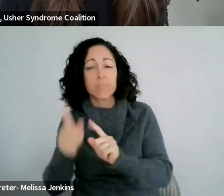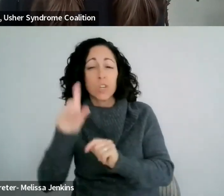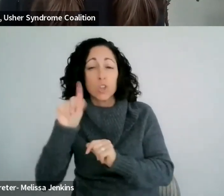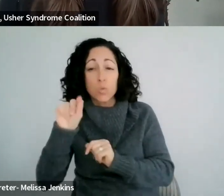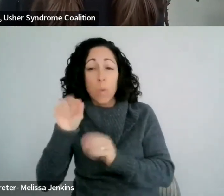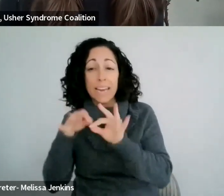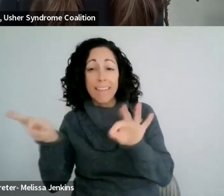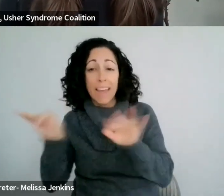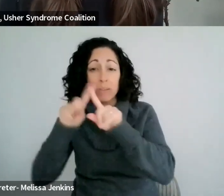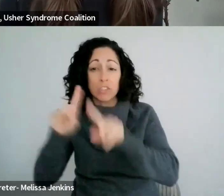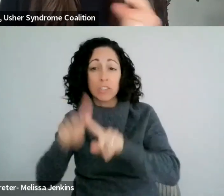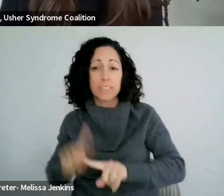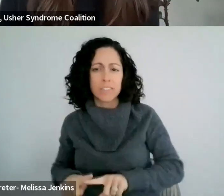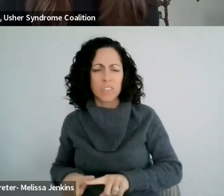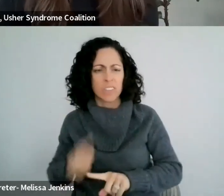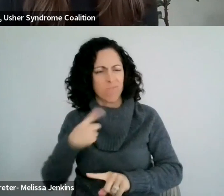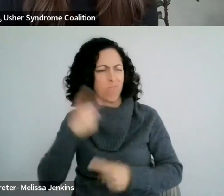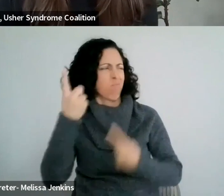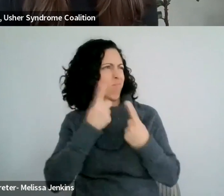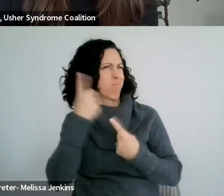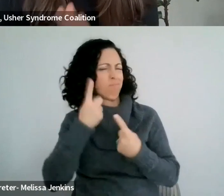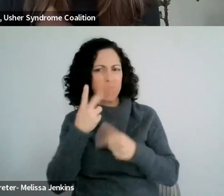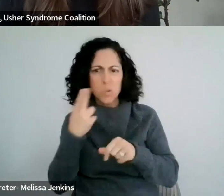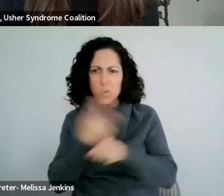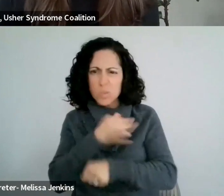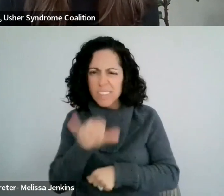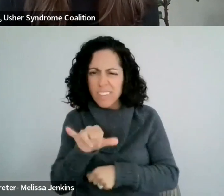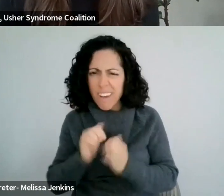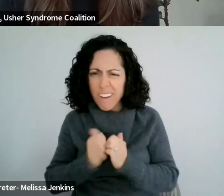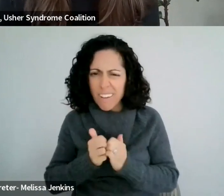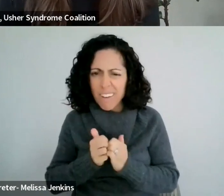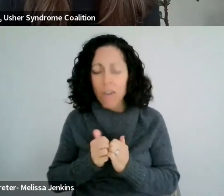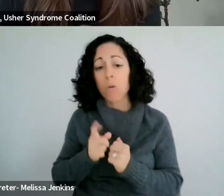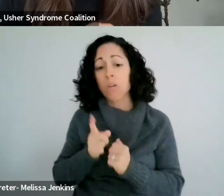you can click the link that we've provided in the chat box,